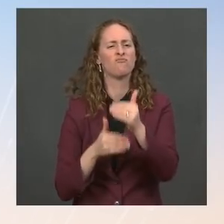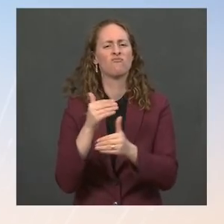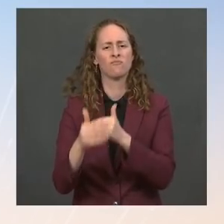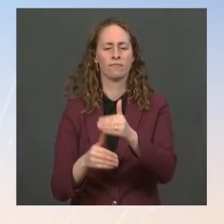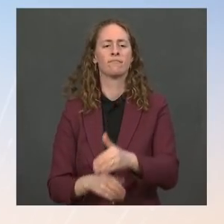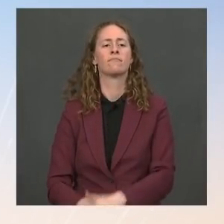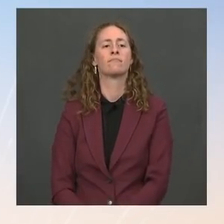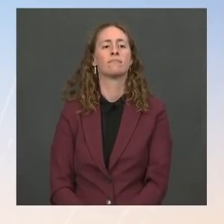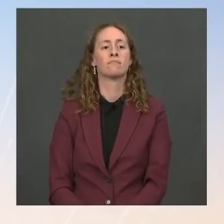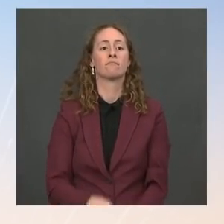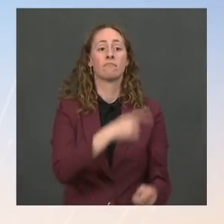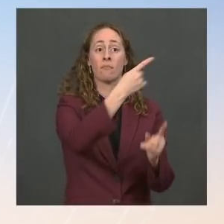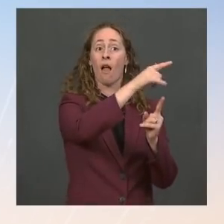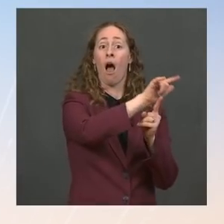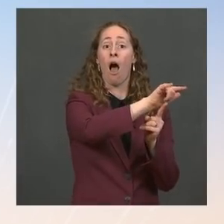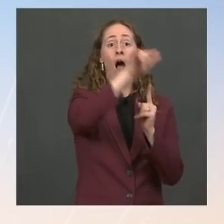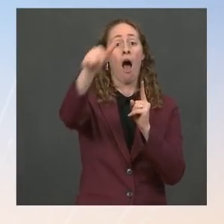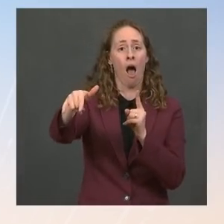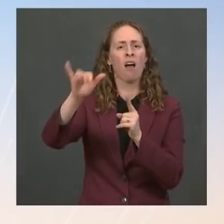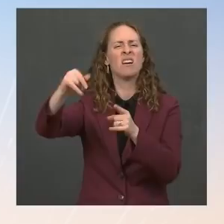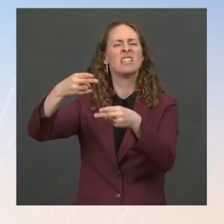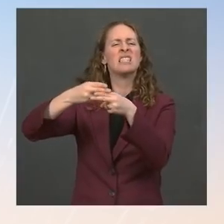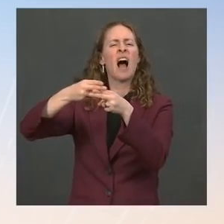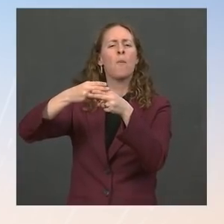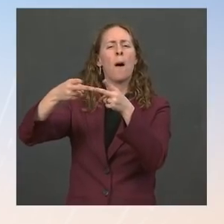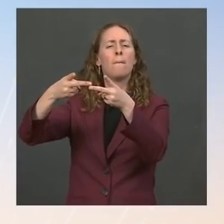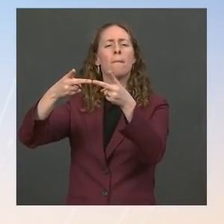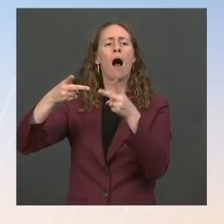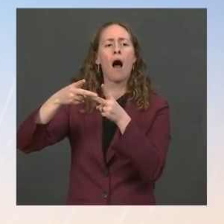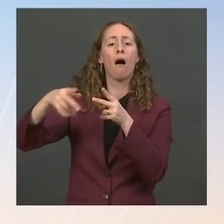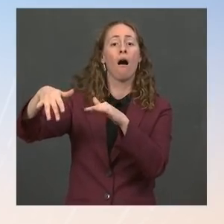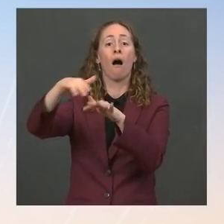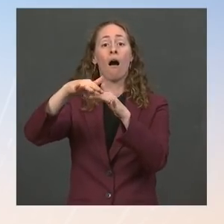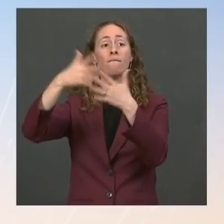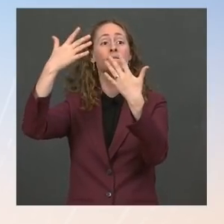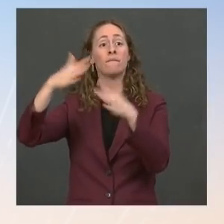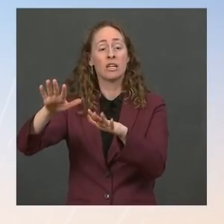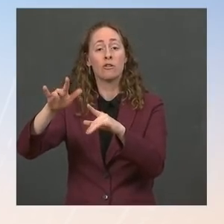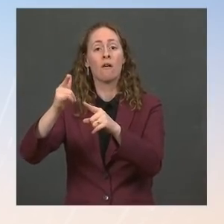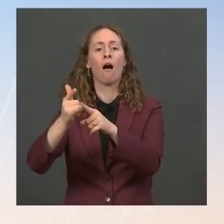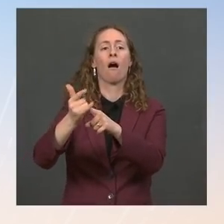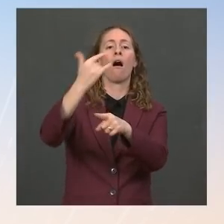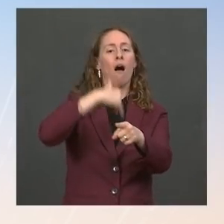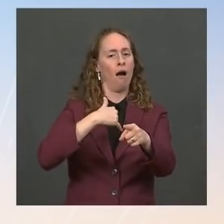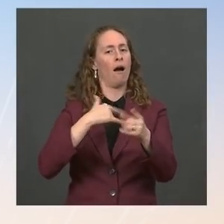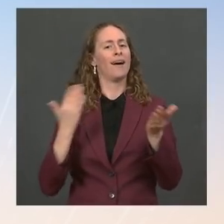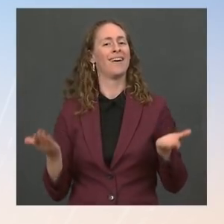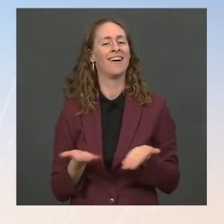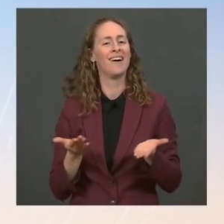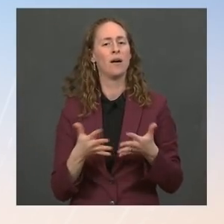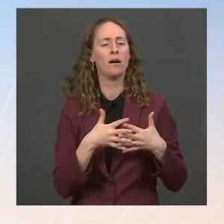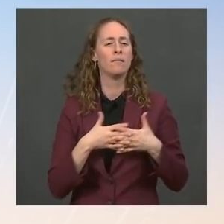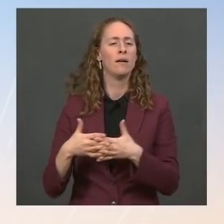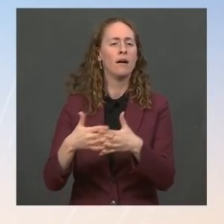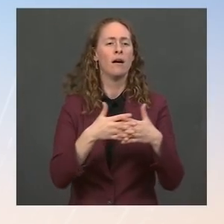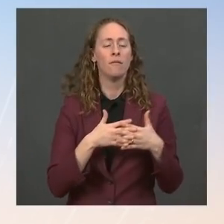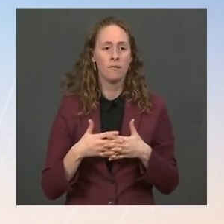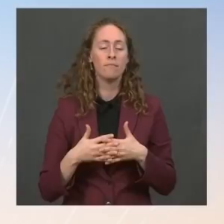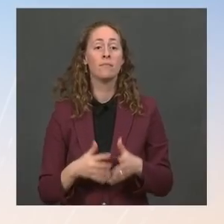go through security vetting before they come to United States on a range of programs. As it relates to individuals who are coming across the border: